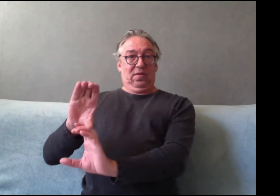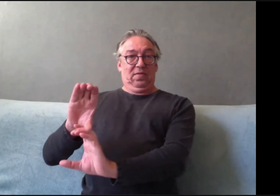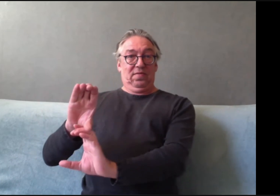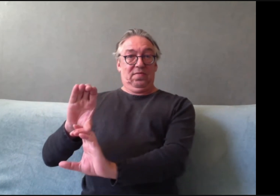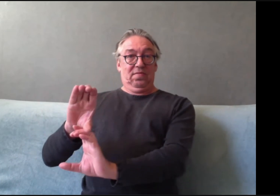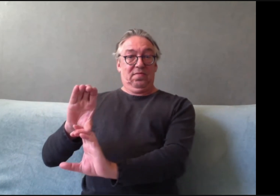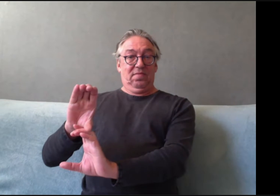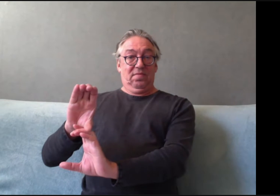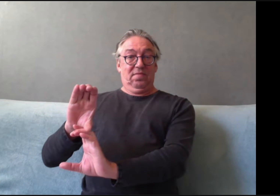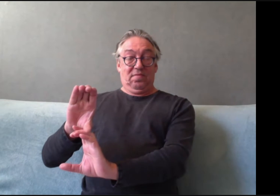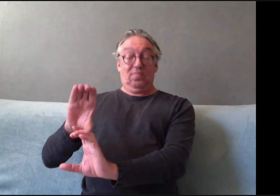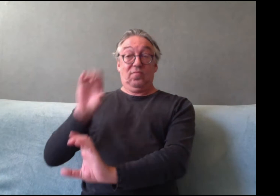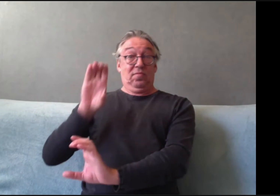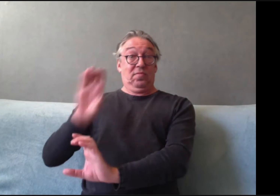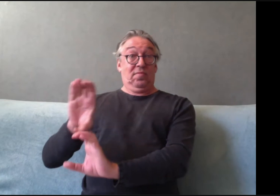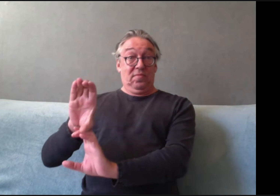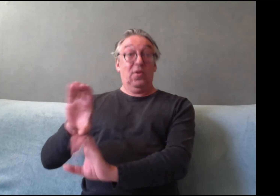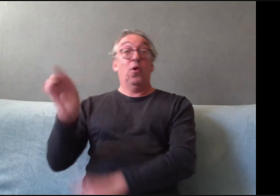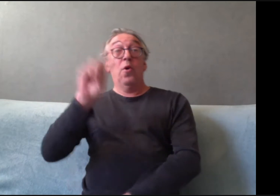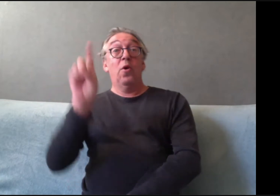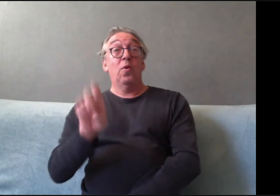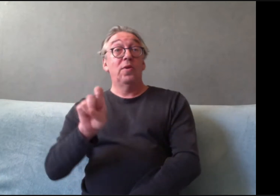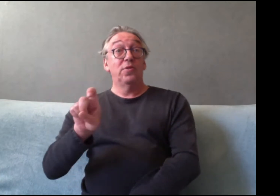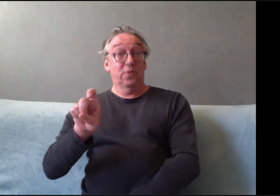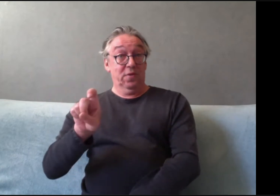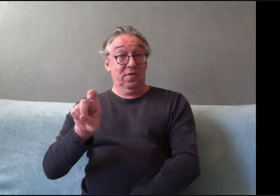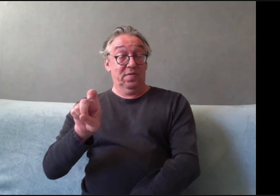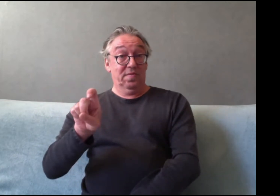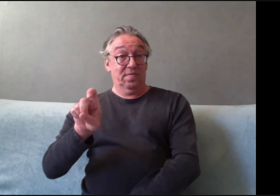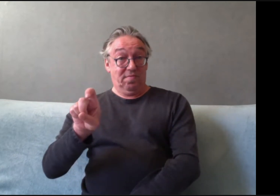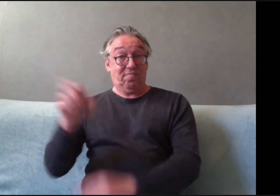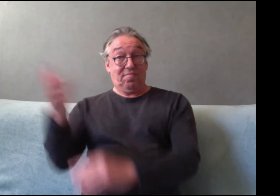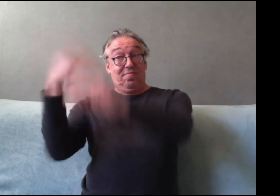The question box, on the right side and below there's the chat box.